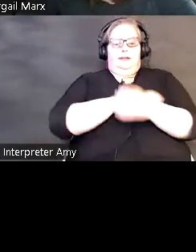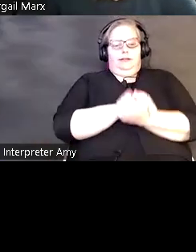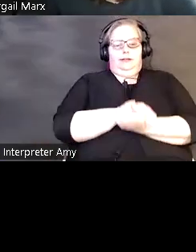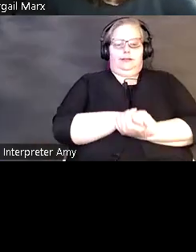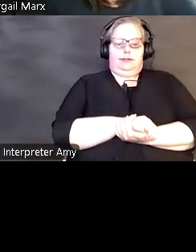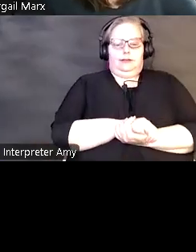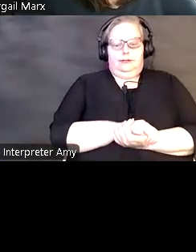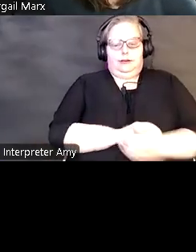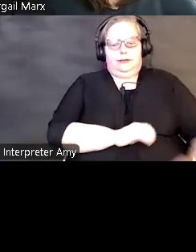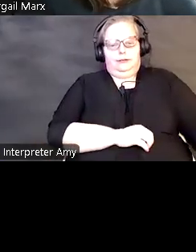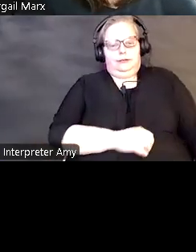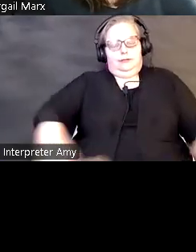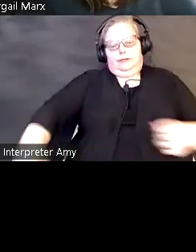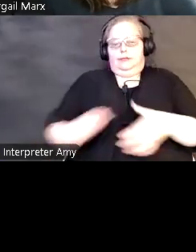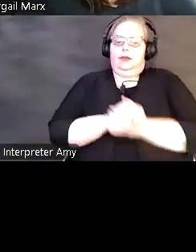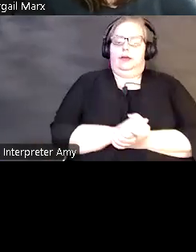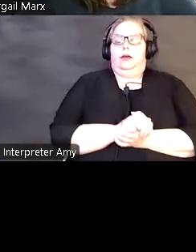information for profile 2. So we could potentially move